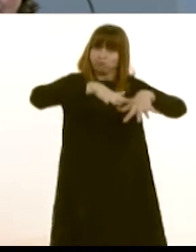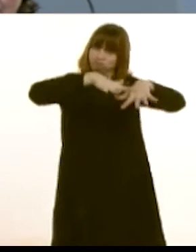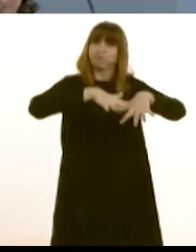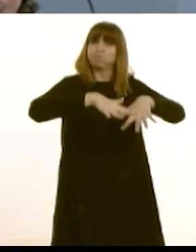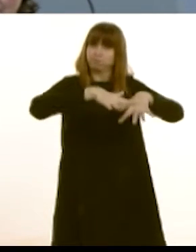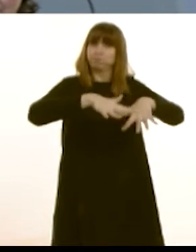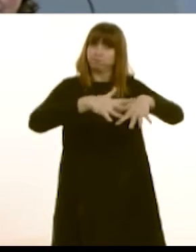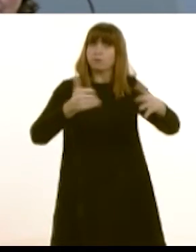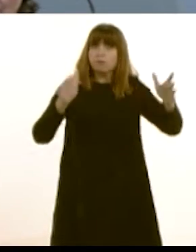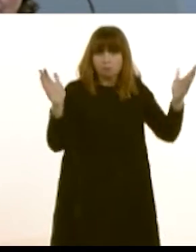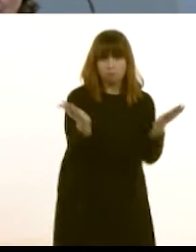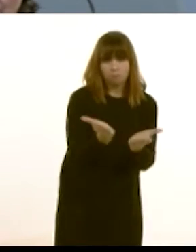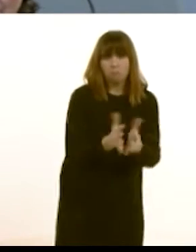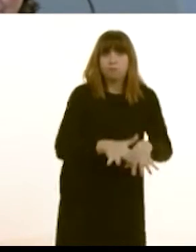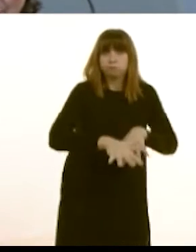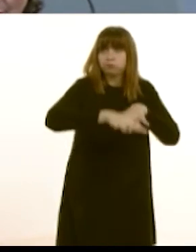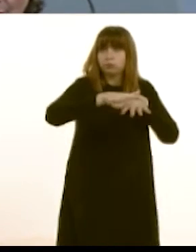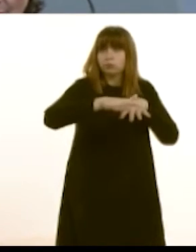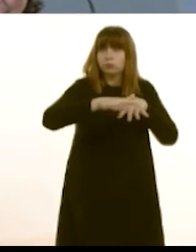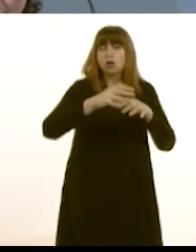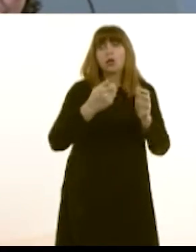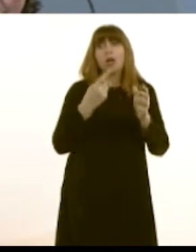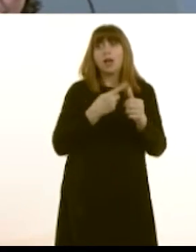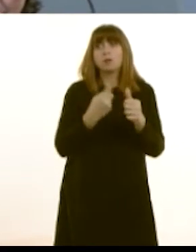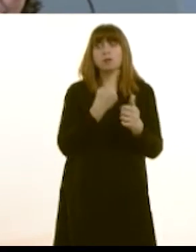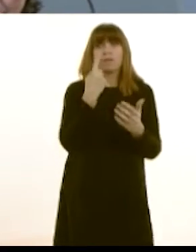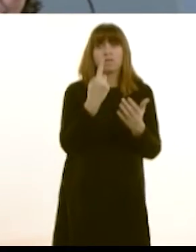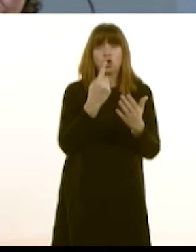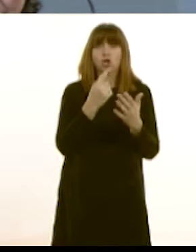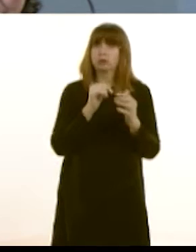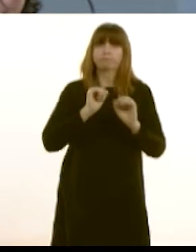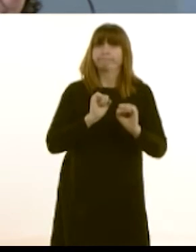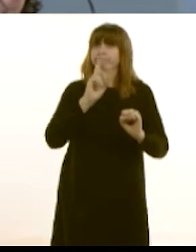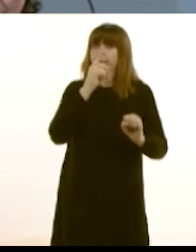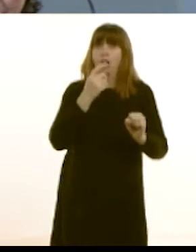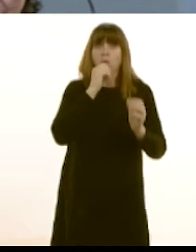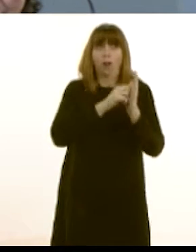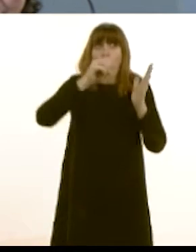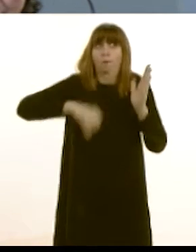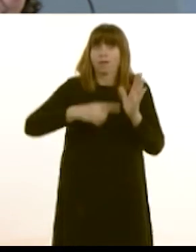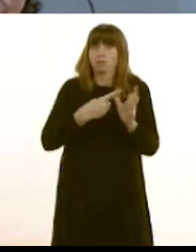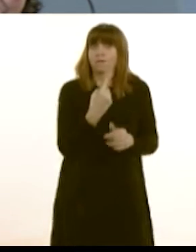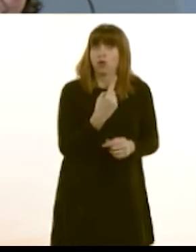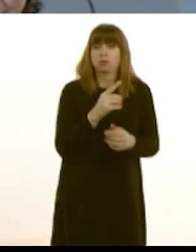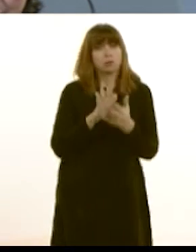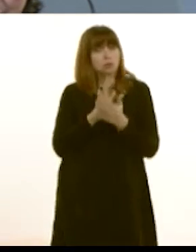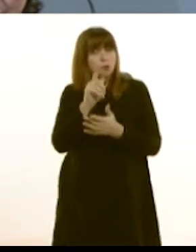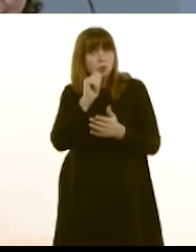their land will be removed as of 1 April. Will the Welsh Government be taking forward some of these proposals?